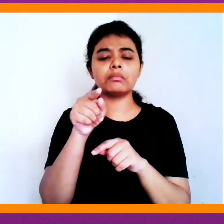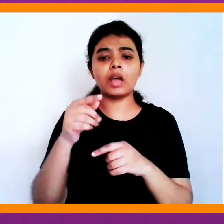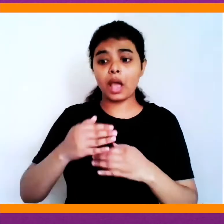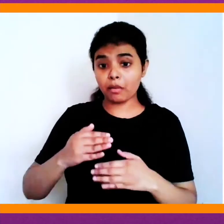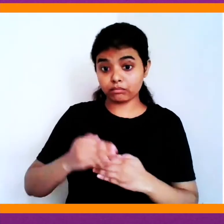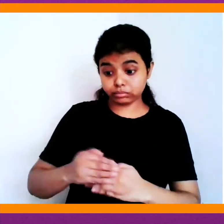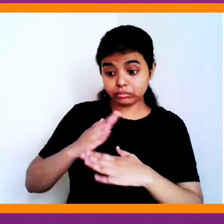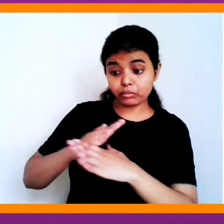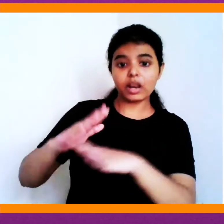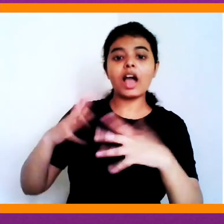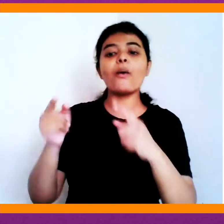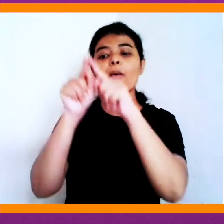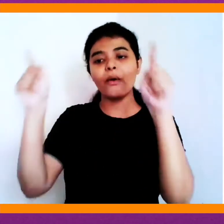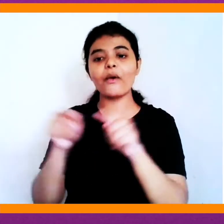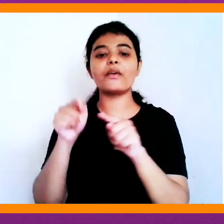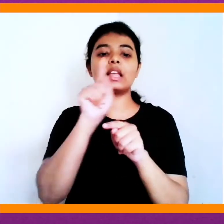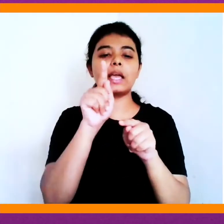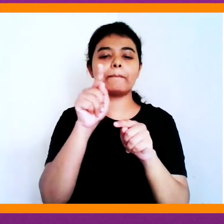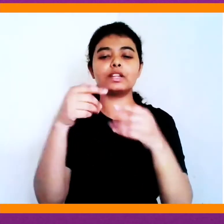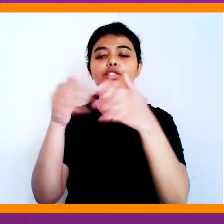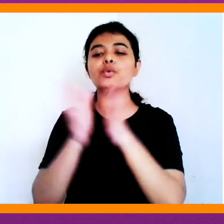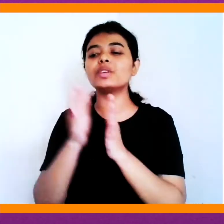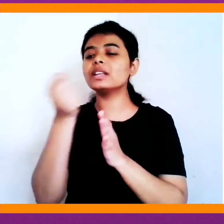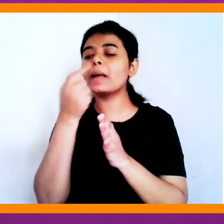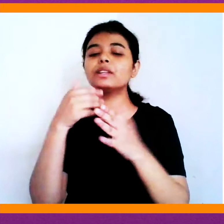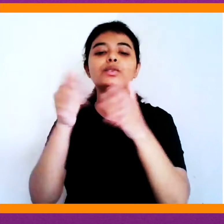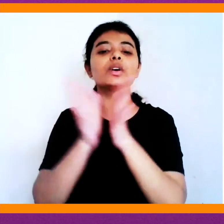pregnancy and these are the first one is what is known as a oral contraceptive pill